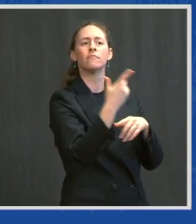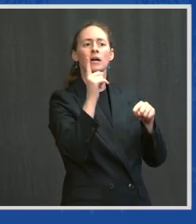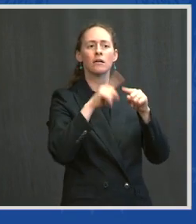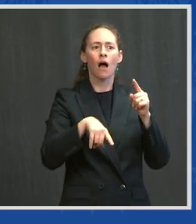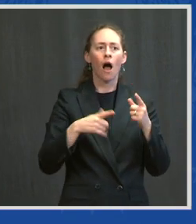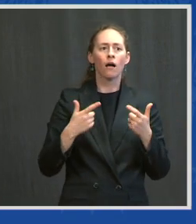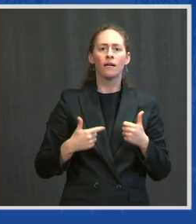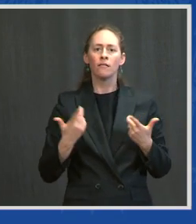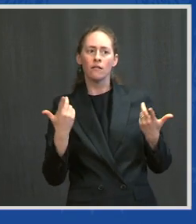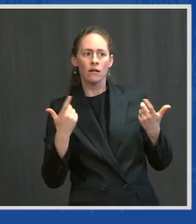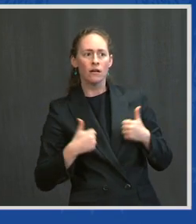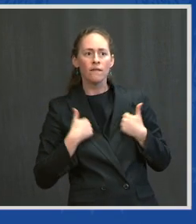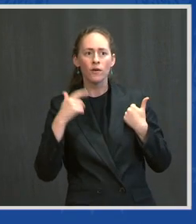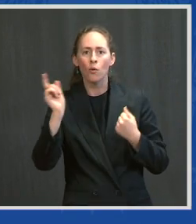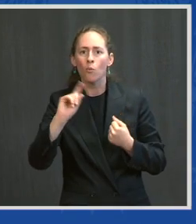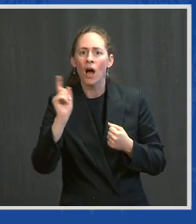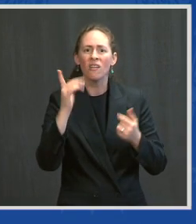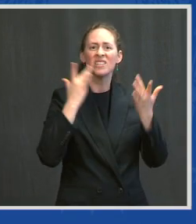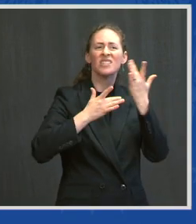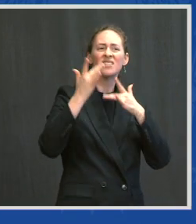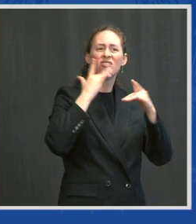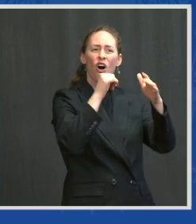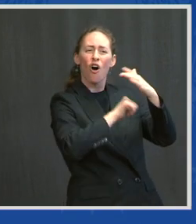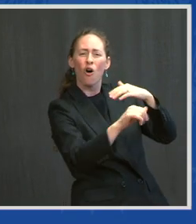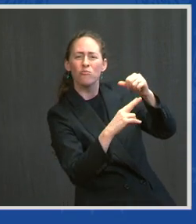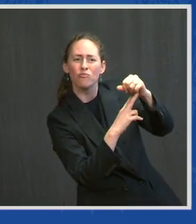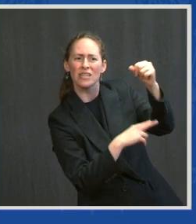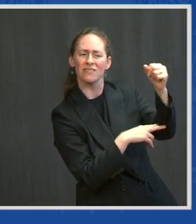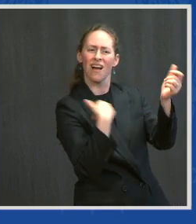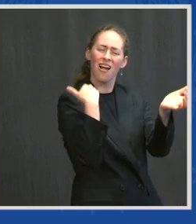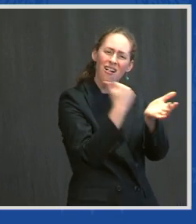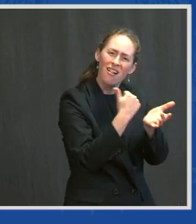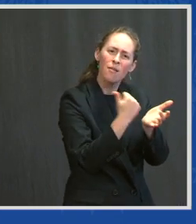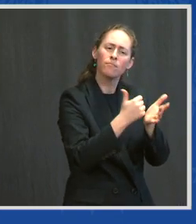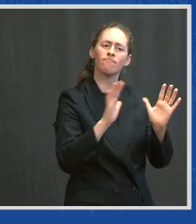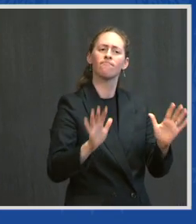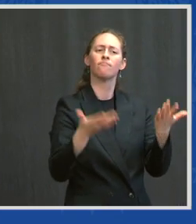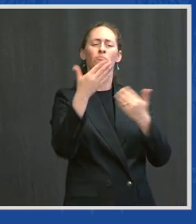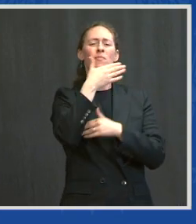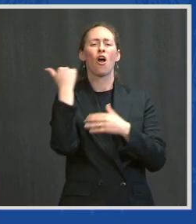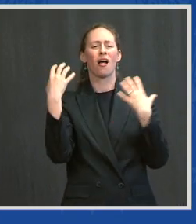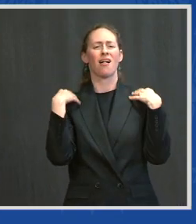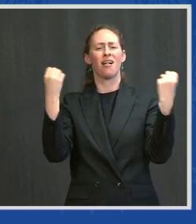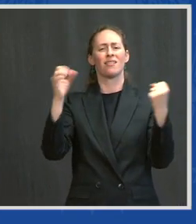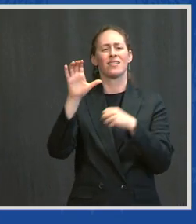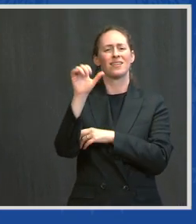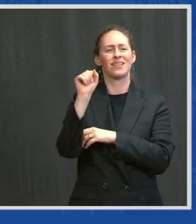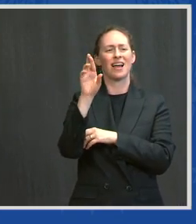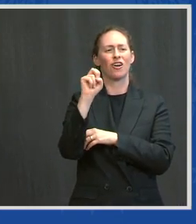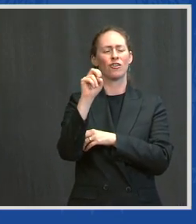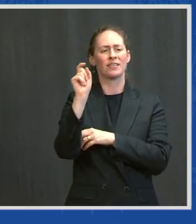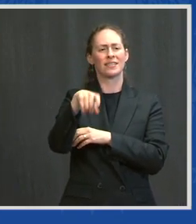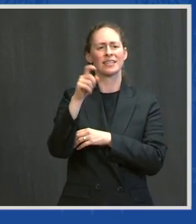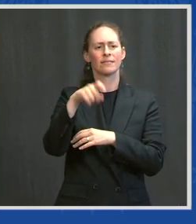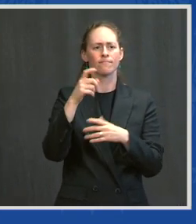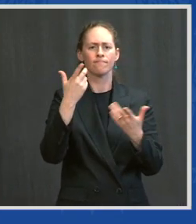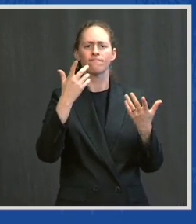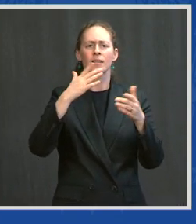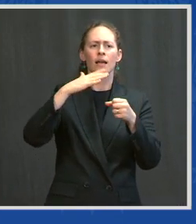that they're able to get help for healthcare, et cetera, and reengaging them in the neighborhood, giving them some hope, some opportunity.